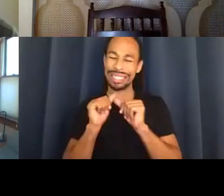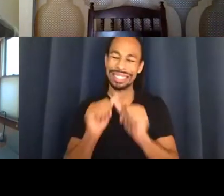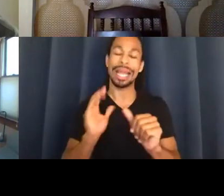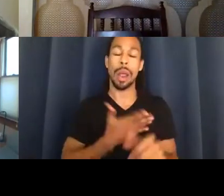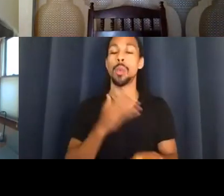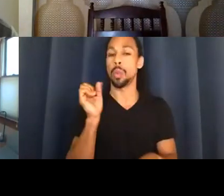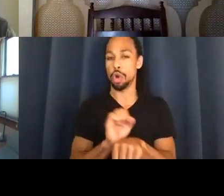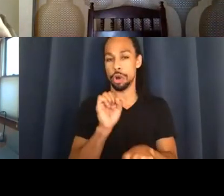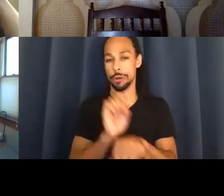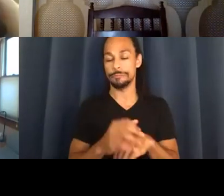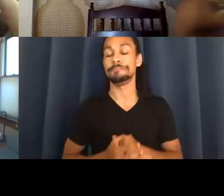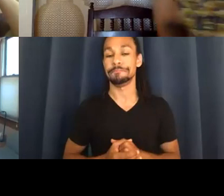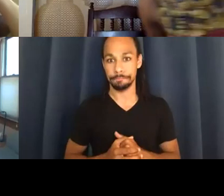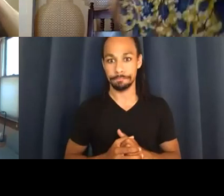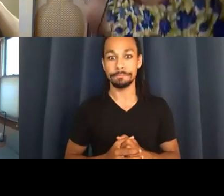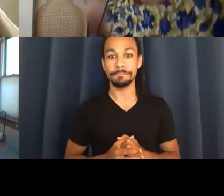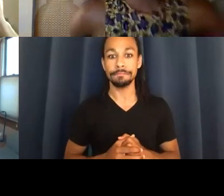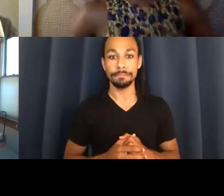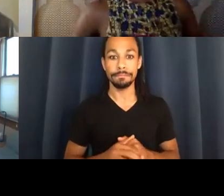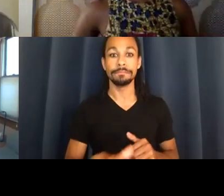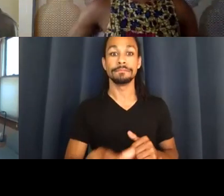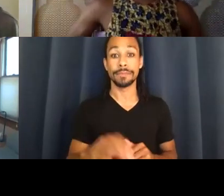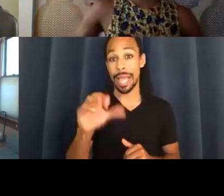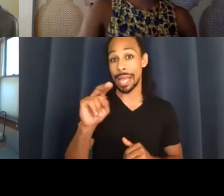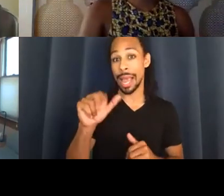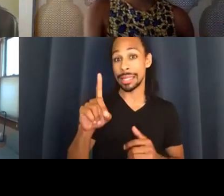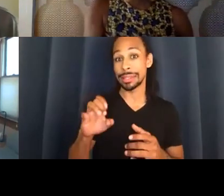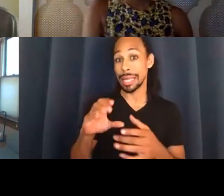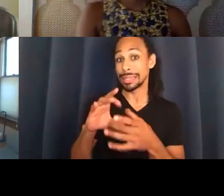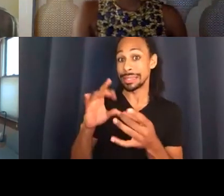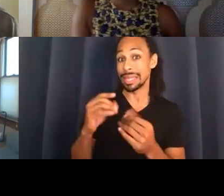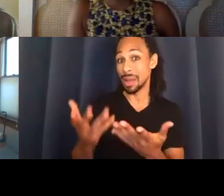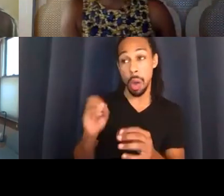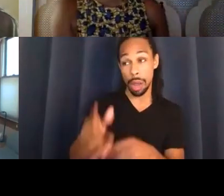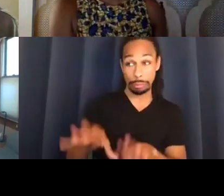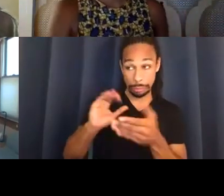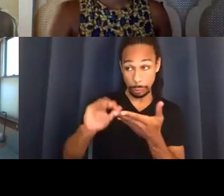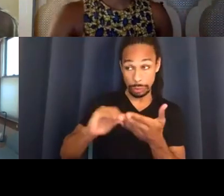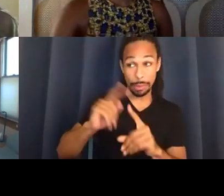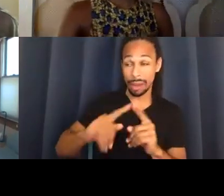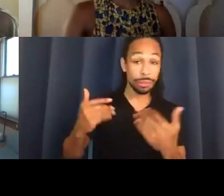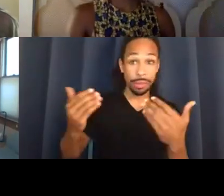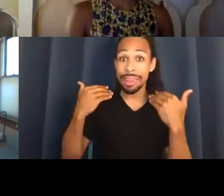But what could it be? Let's dream.